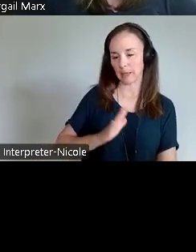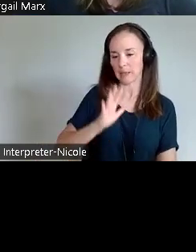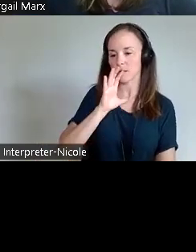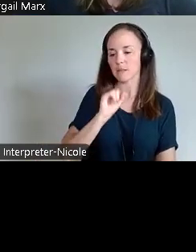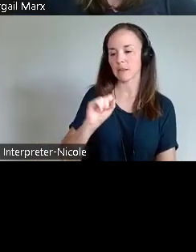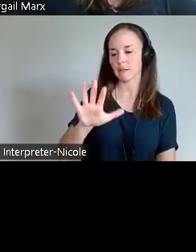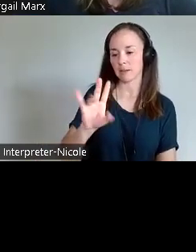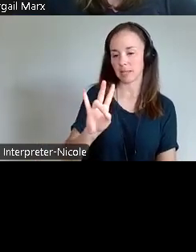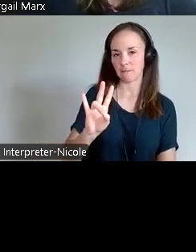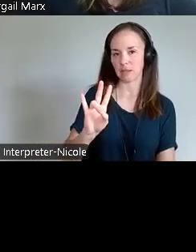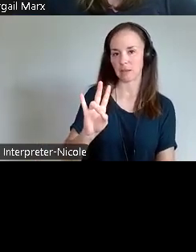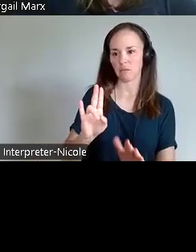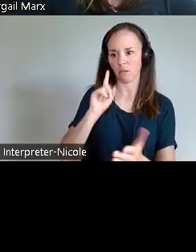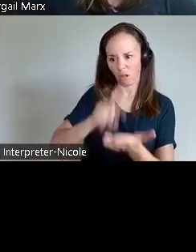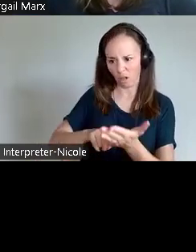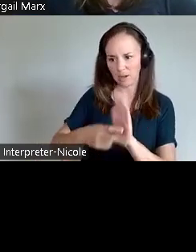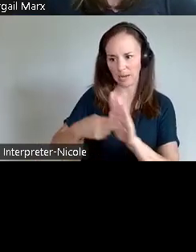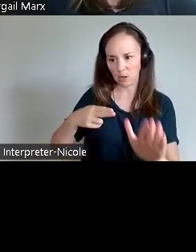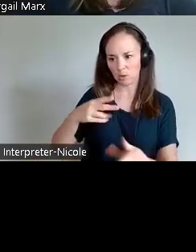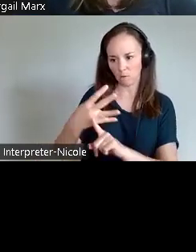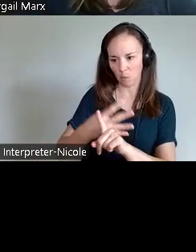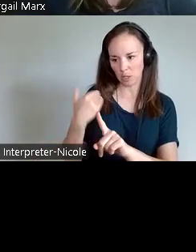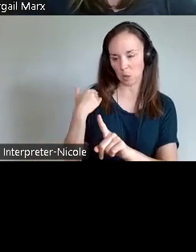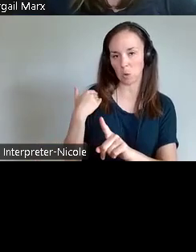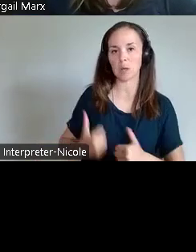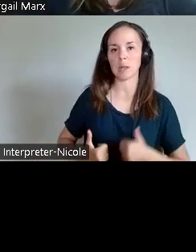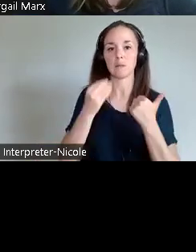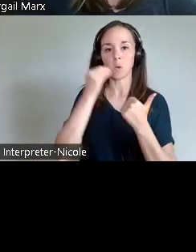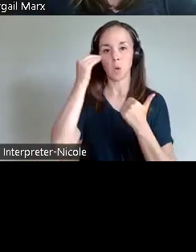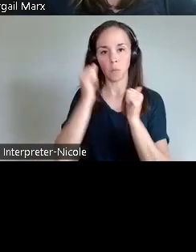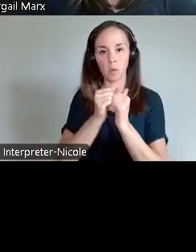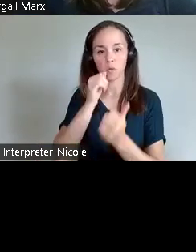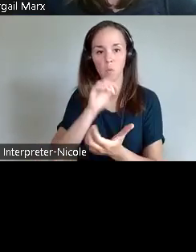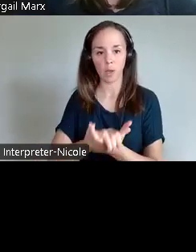ago, lives at home with his wife and three children and -- or sorry,